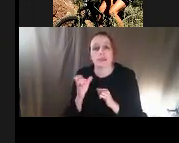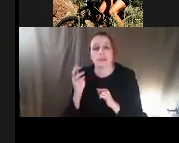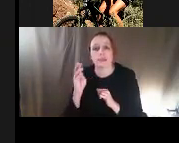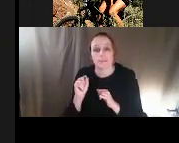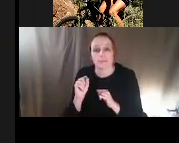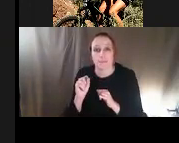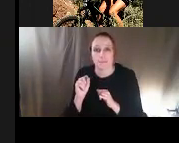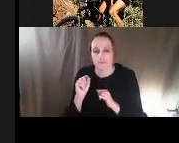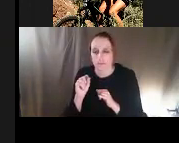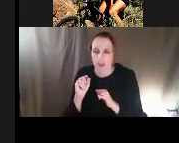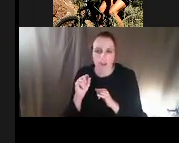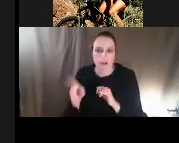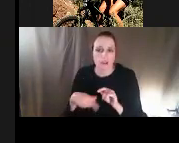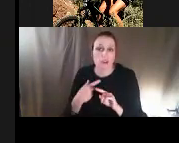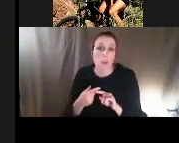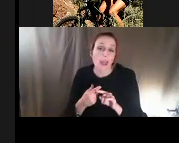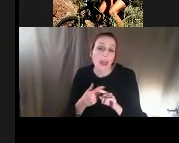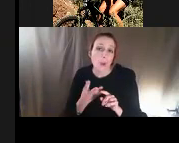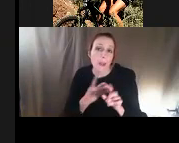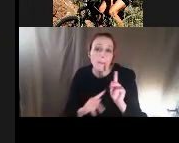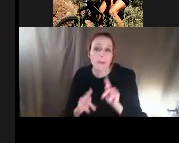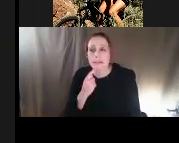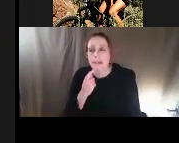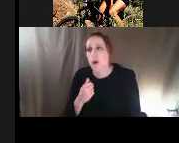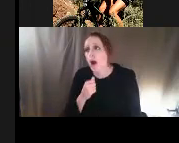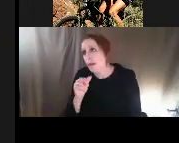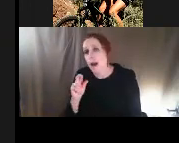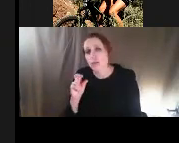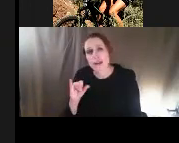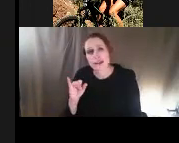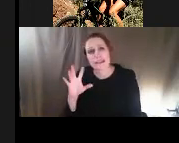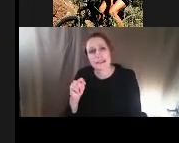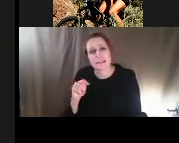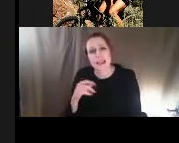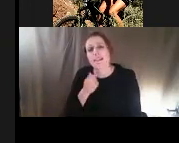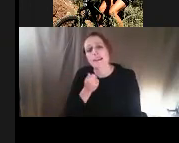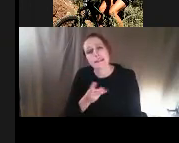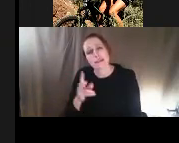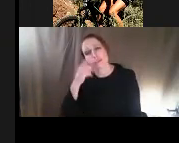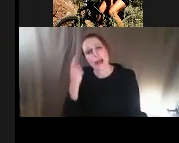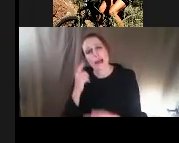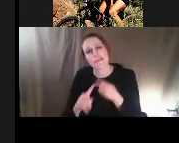I'm not racist, I have several black friends. As, a woman I know what you go through as a racial minority.